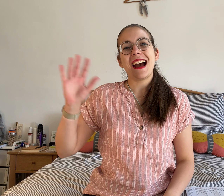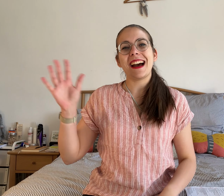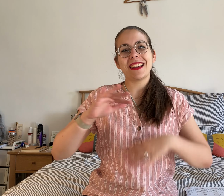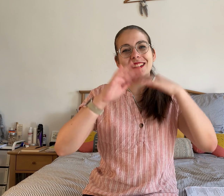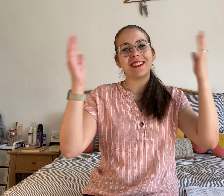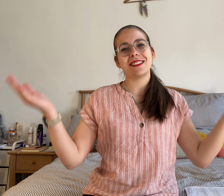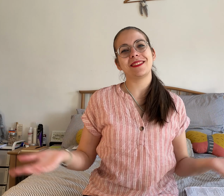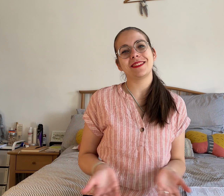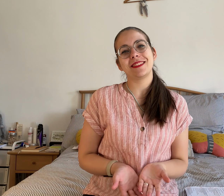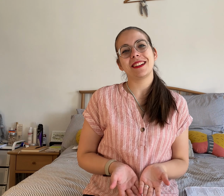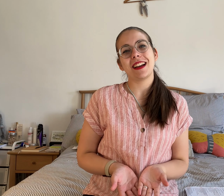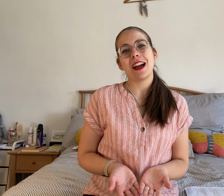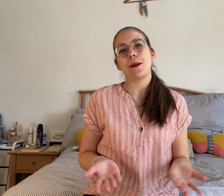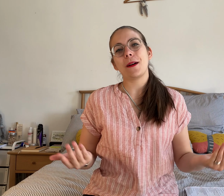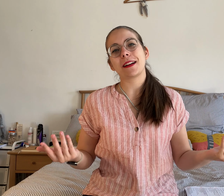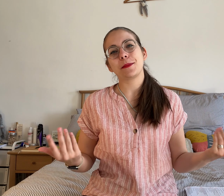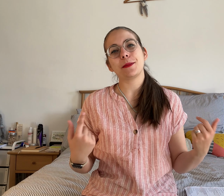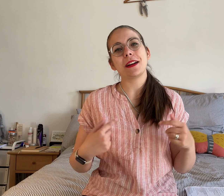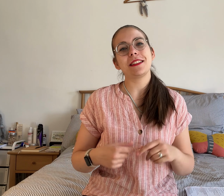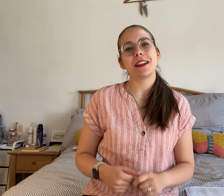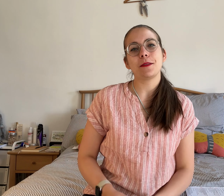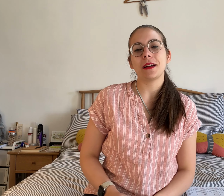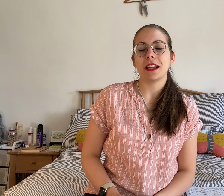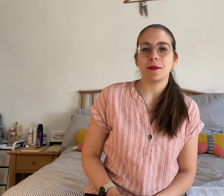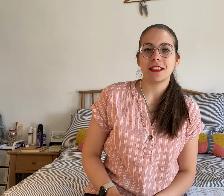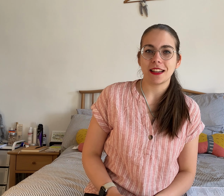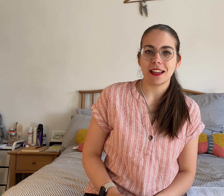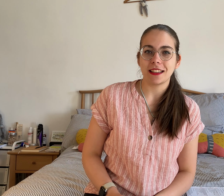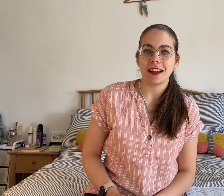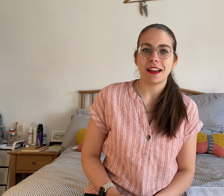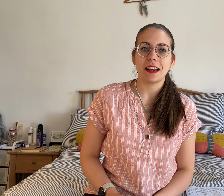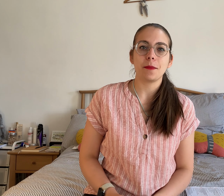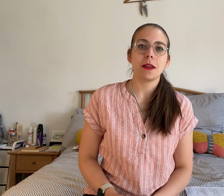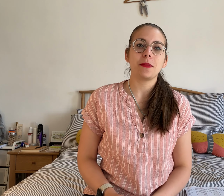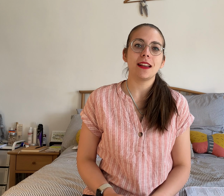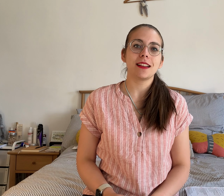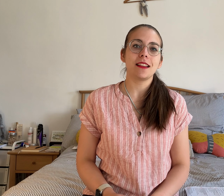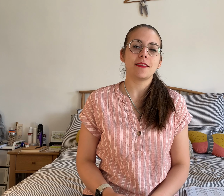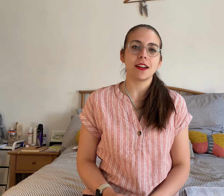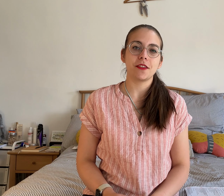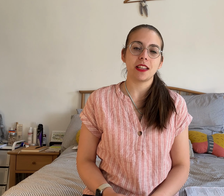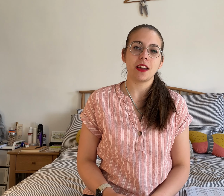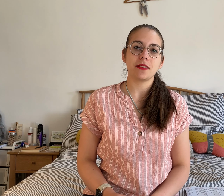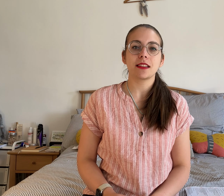Hi all! Welcome to my channel, my name is Gréta and I make BSL lyric videos,